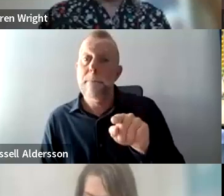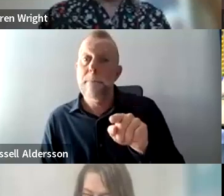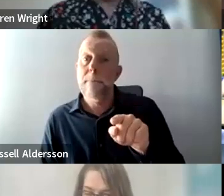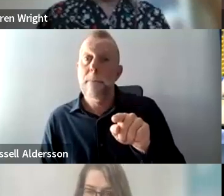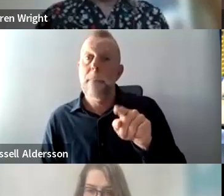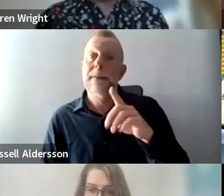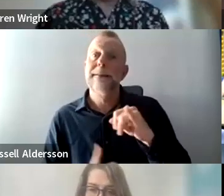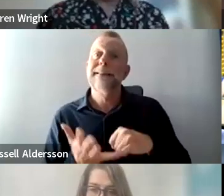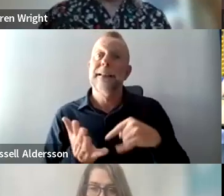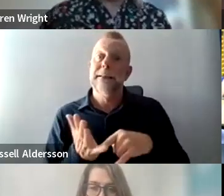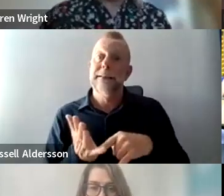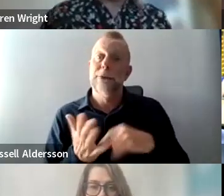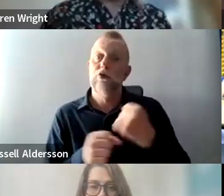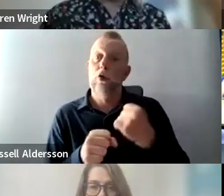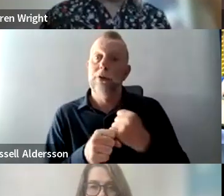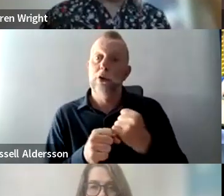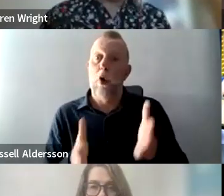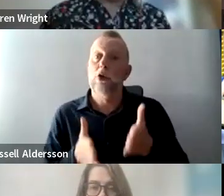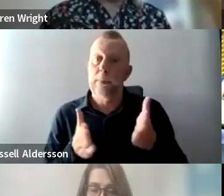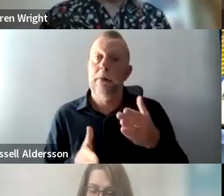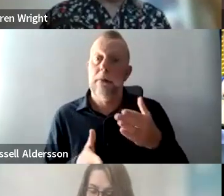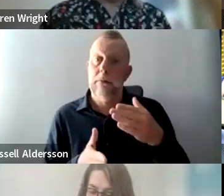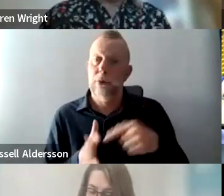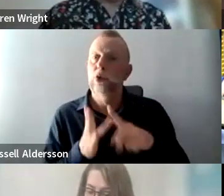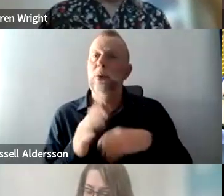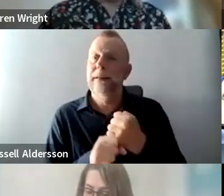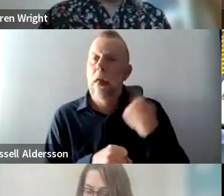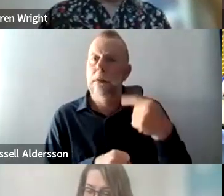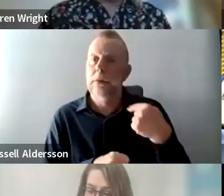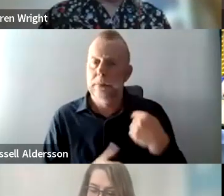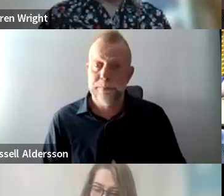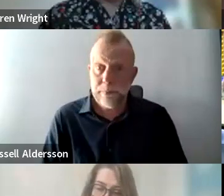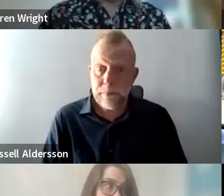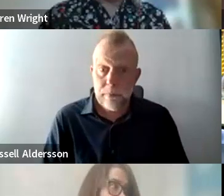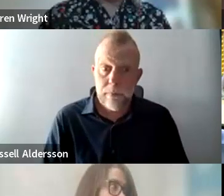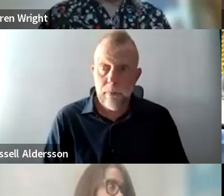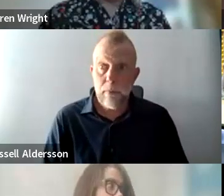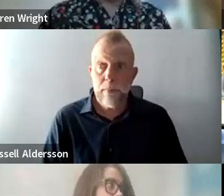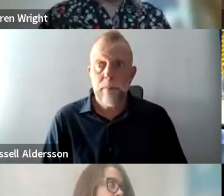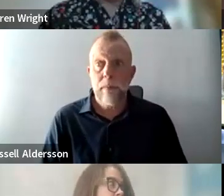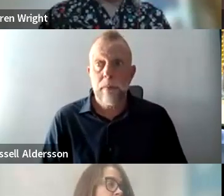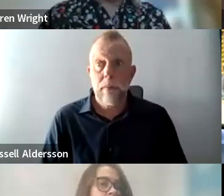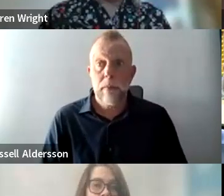George's in London. I would say that I would need to add